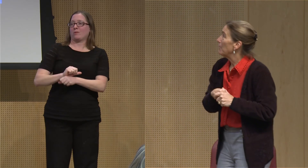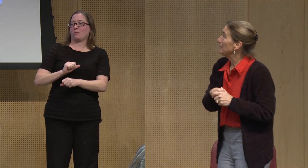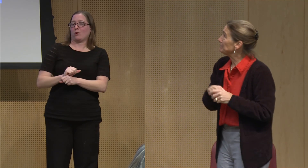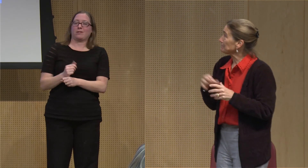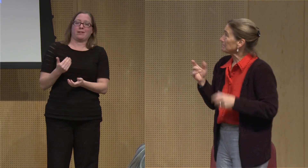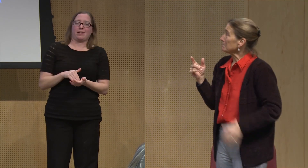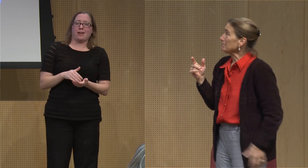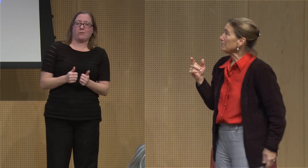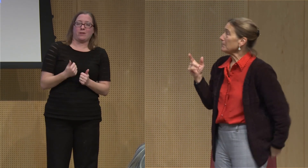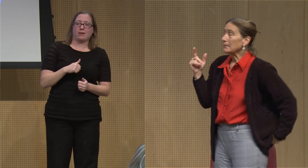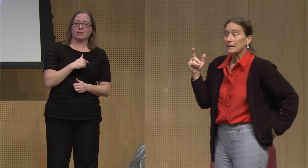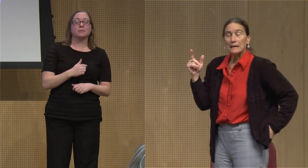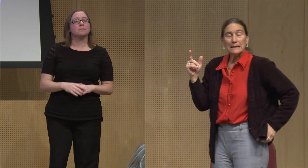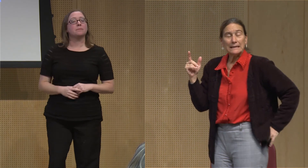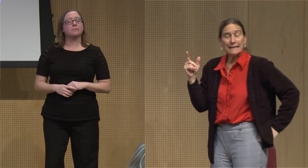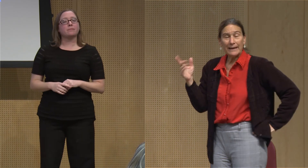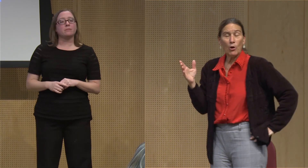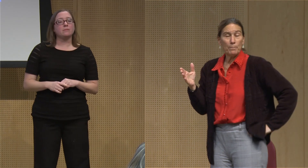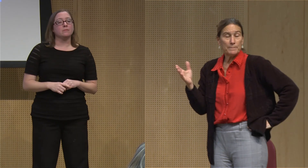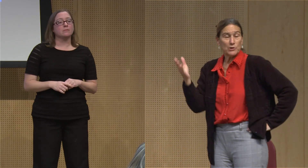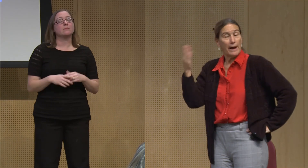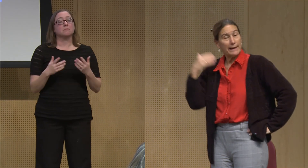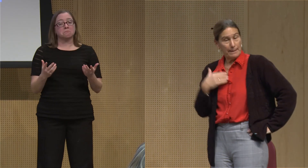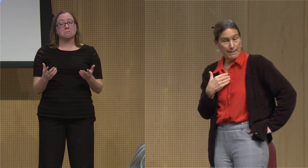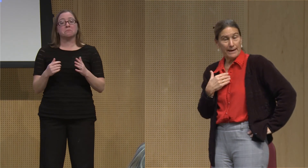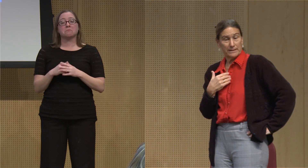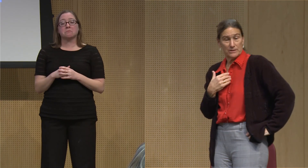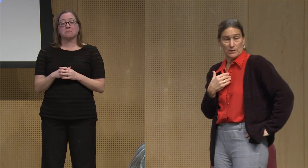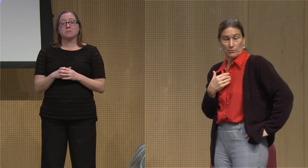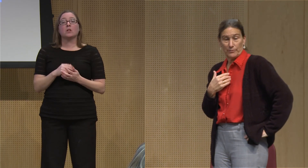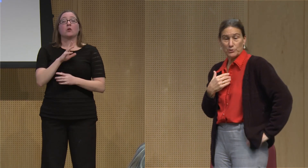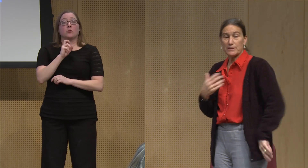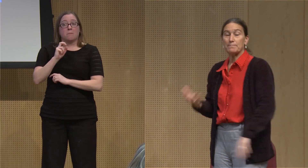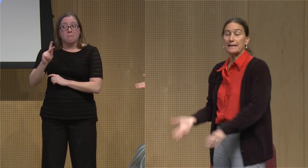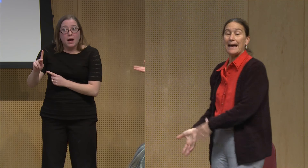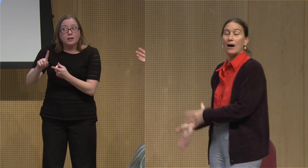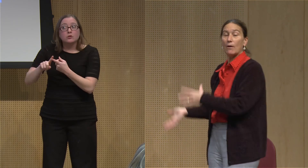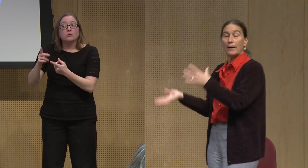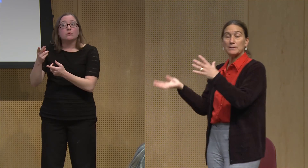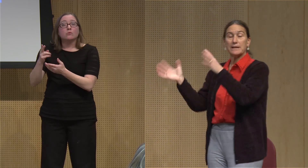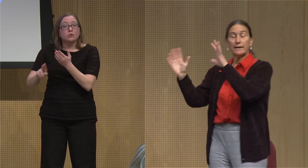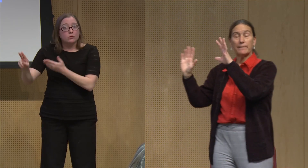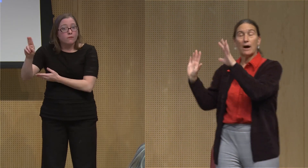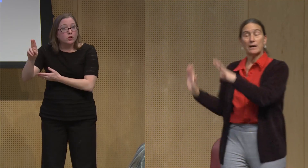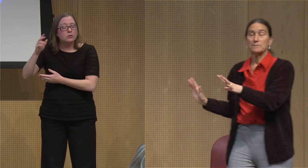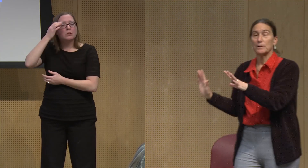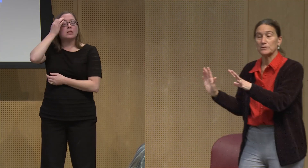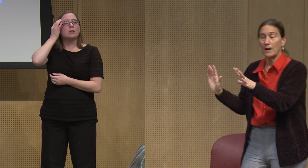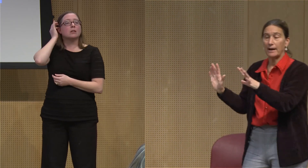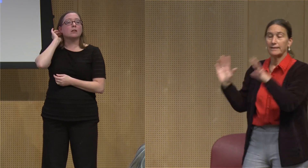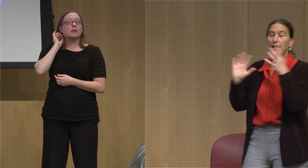BUT THAT OPENED-- SO I CAME BACK INTO THE UNIVERSITY, BUT NOW I WAS NOT ON THE HOSPITAL SIDE.